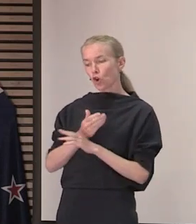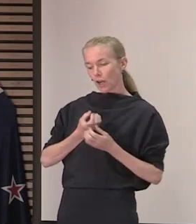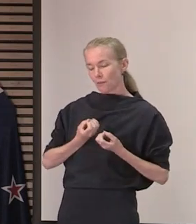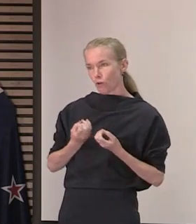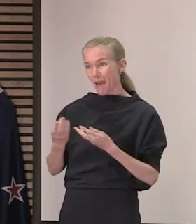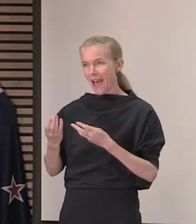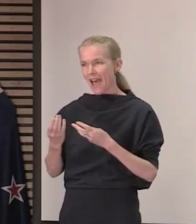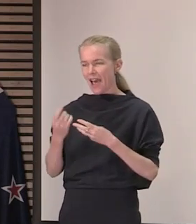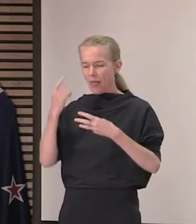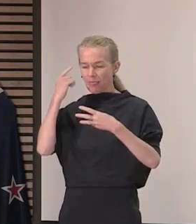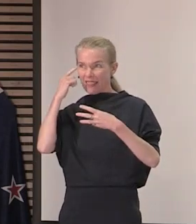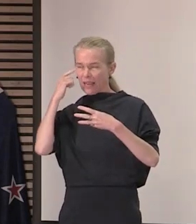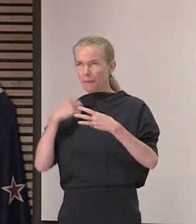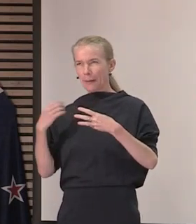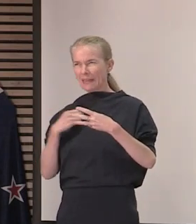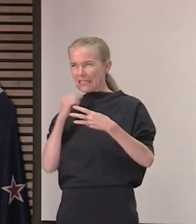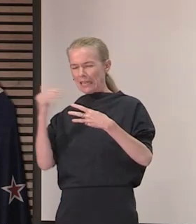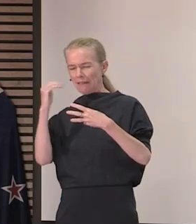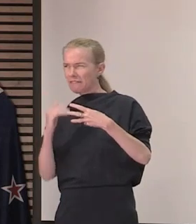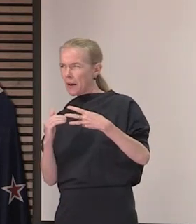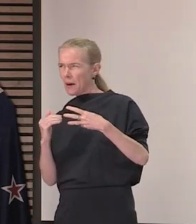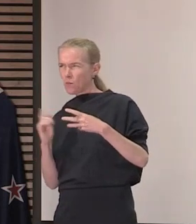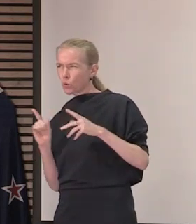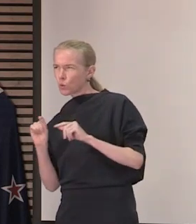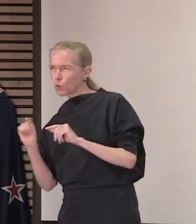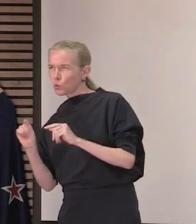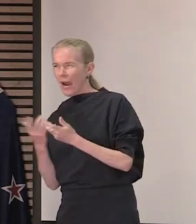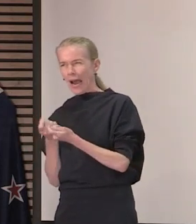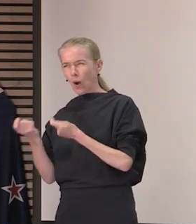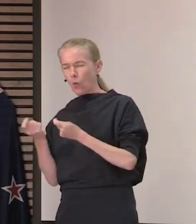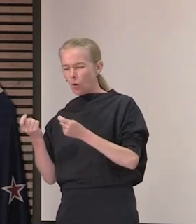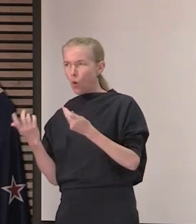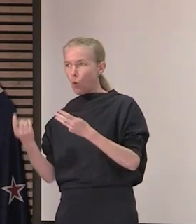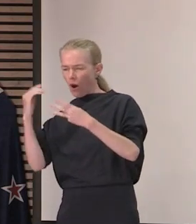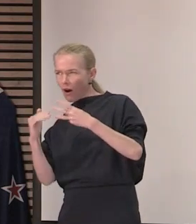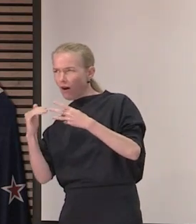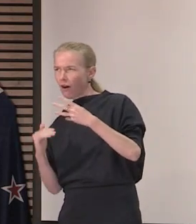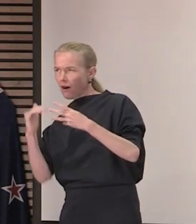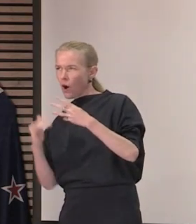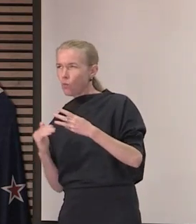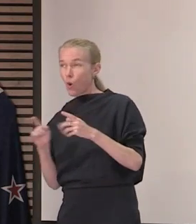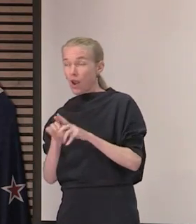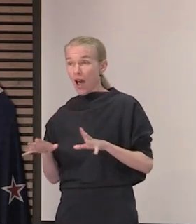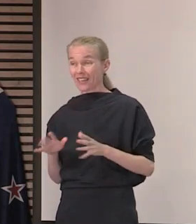You will begetting the data that we'remaking our decisions on inreal time, and only a fewhours